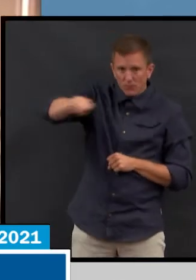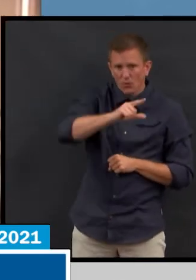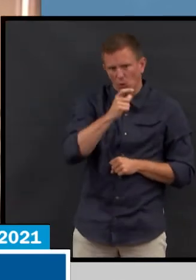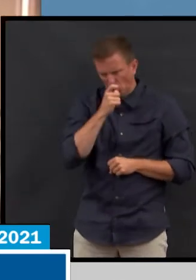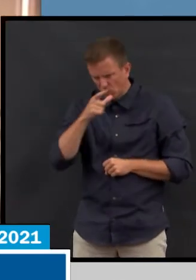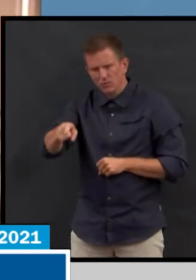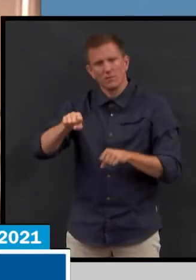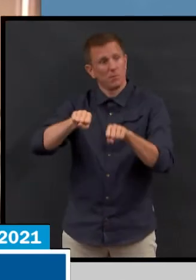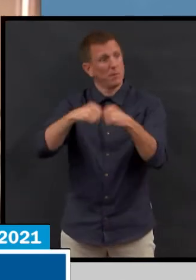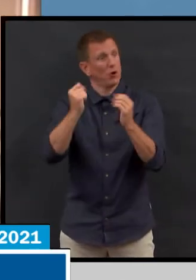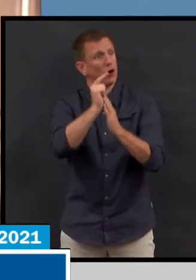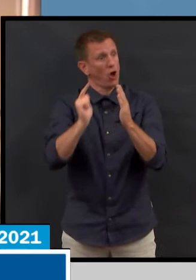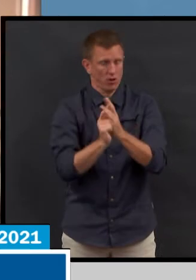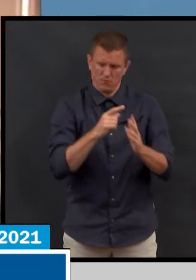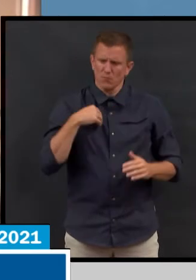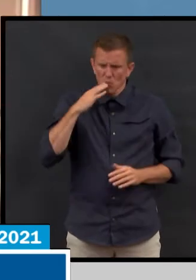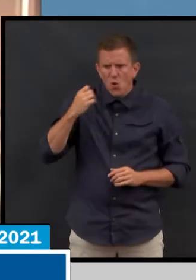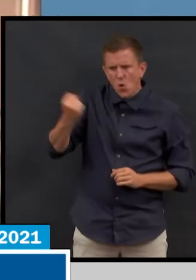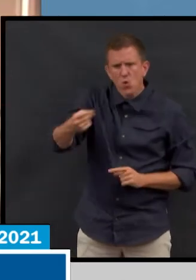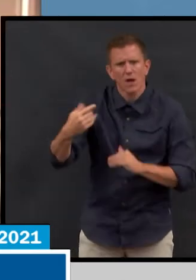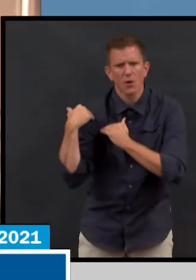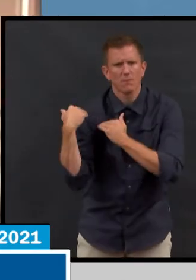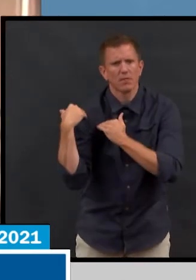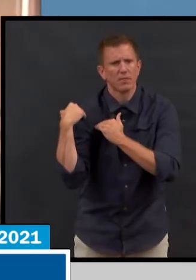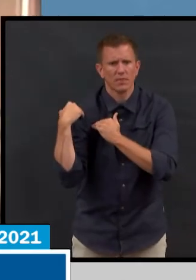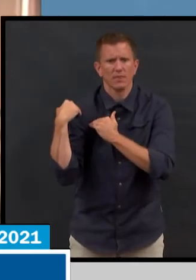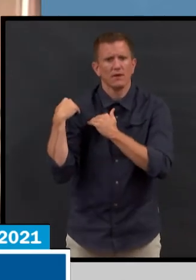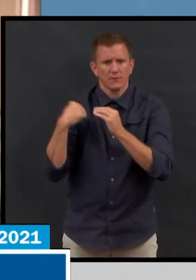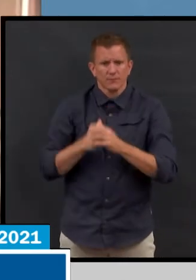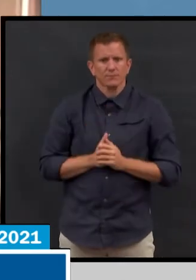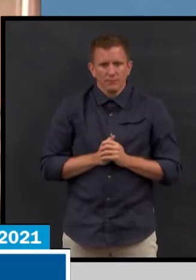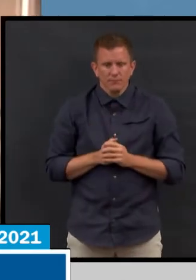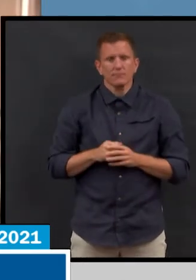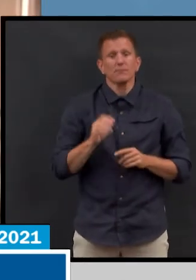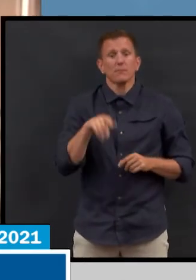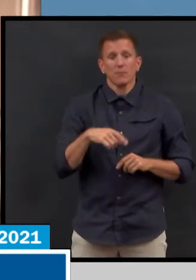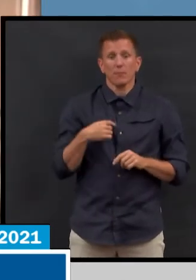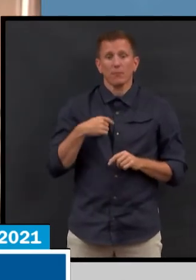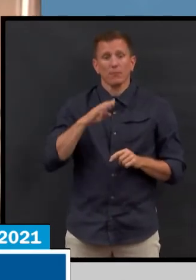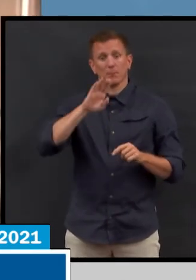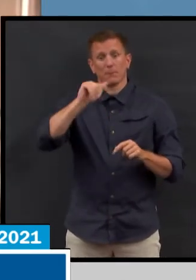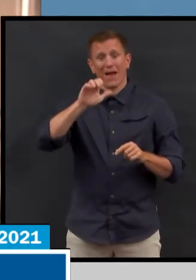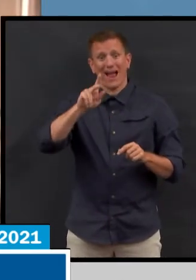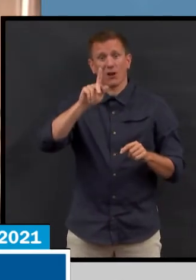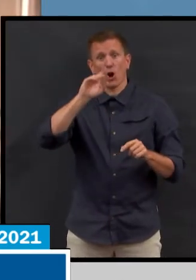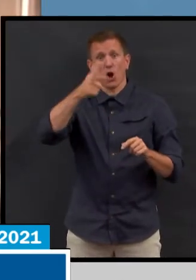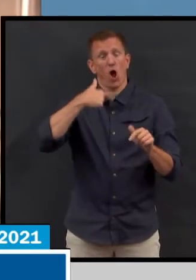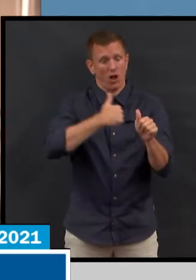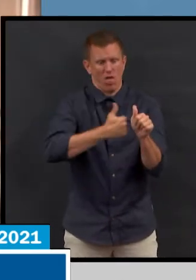there's a backlog that uh takes place uh within the courts and uh we need to work collectively as